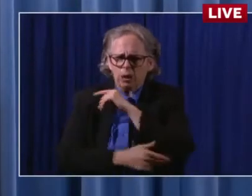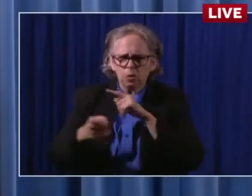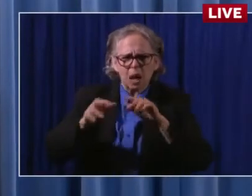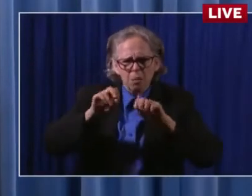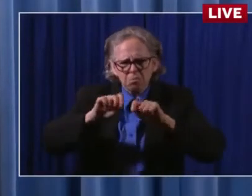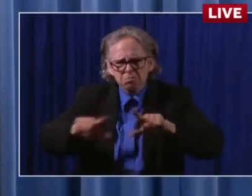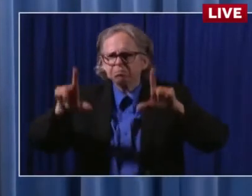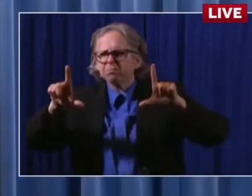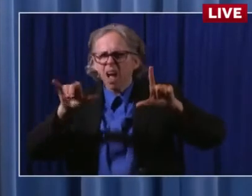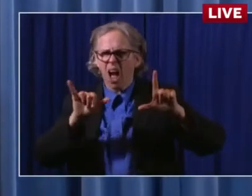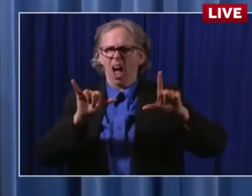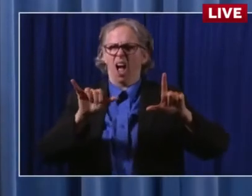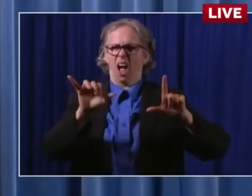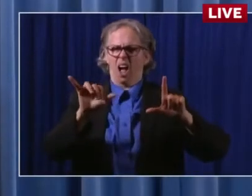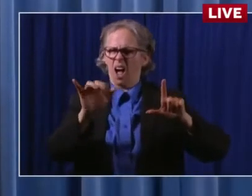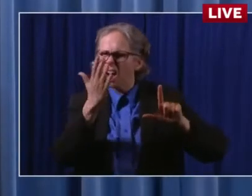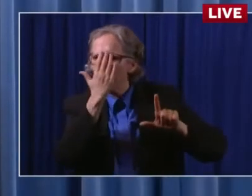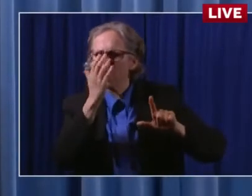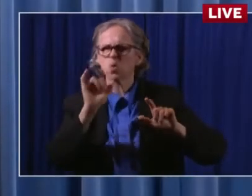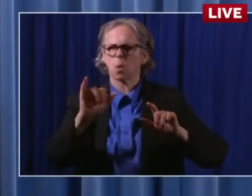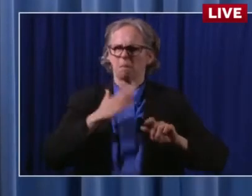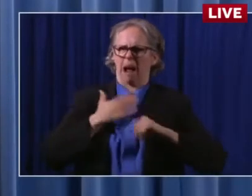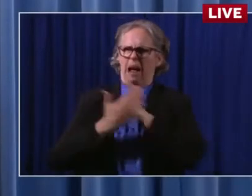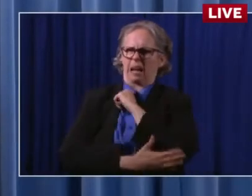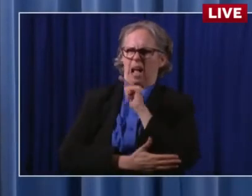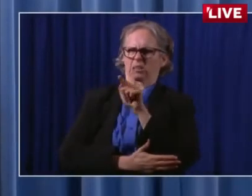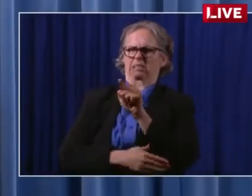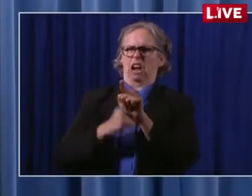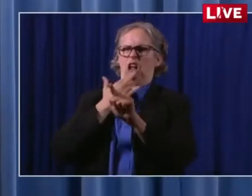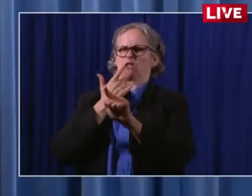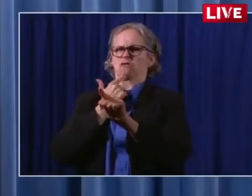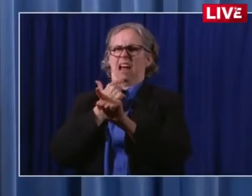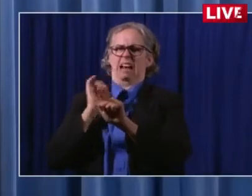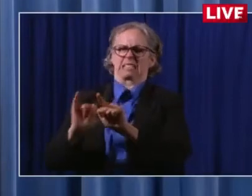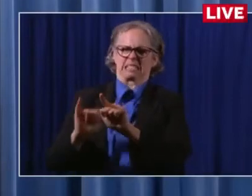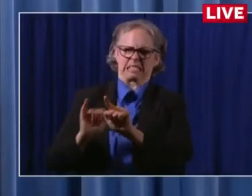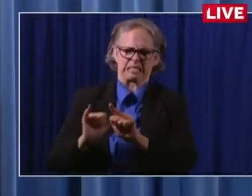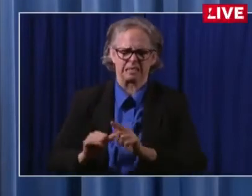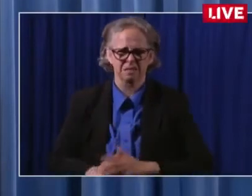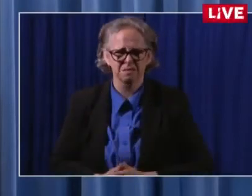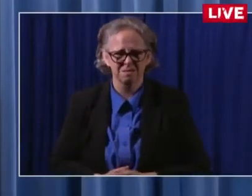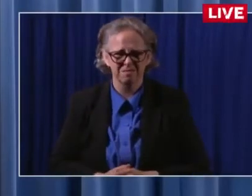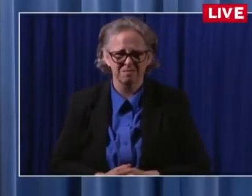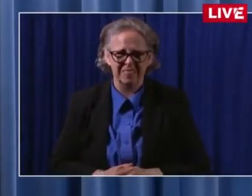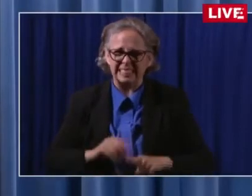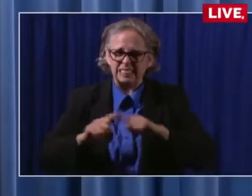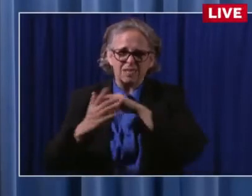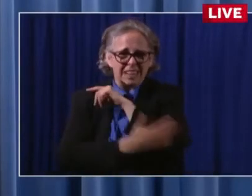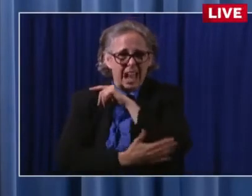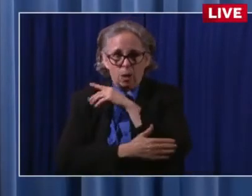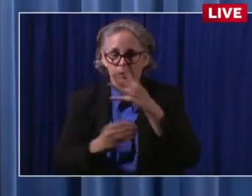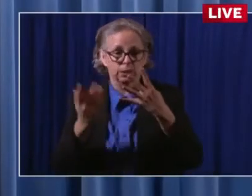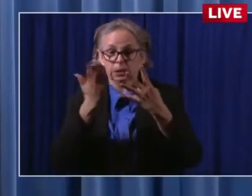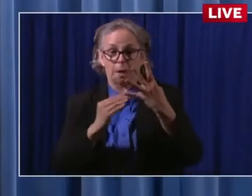THAT WILL BE POSTED SO YOU WILL BE ABLE TO GO ONLINE AND LOOK AT THAT PARTICULAR COUNTY.